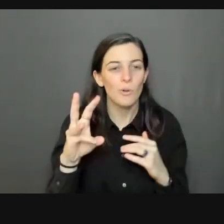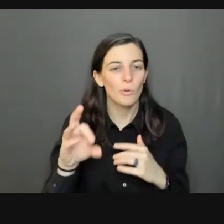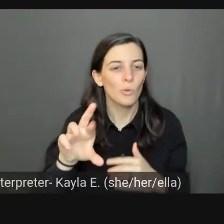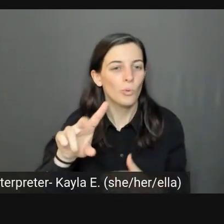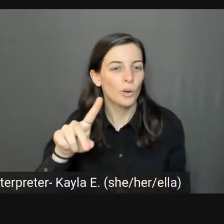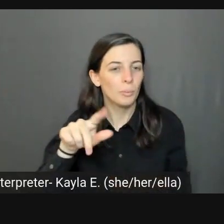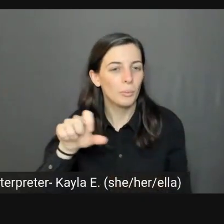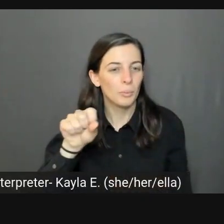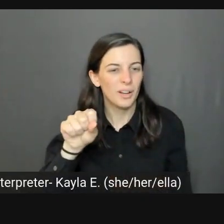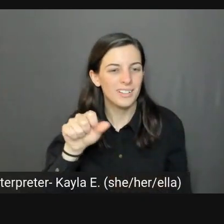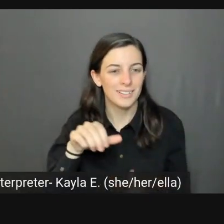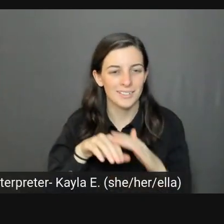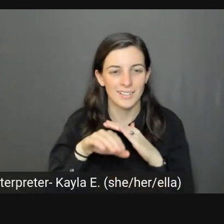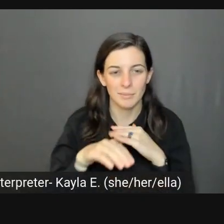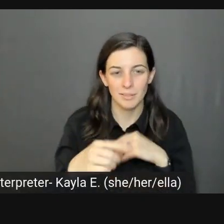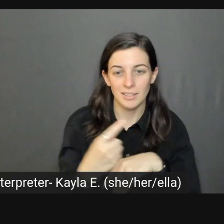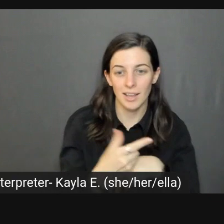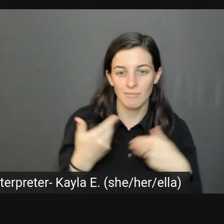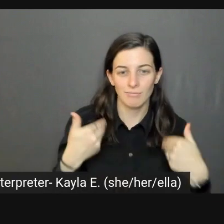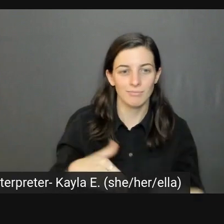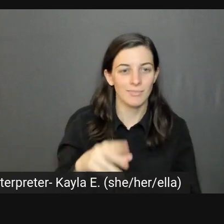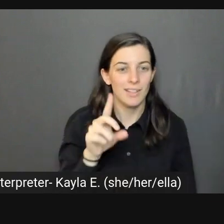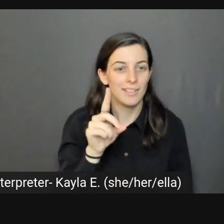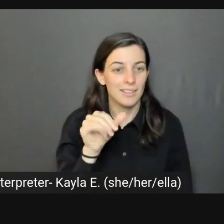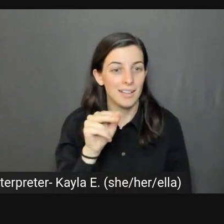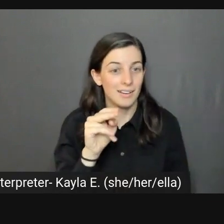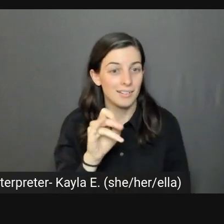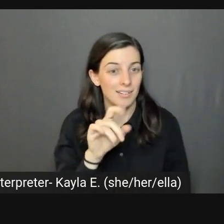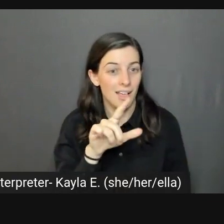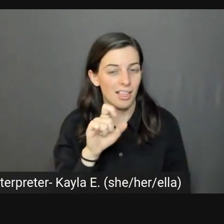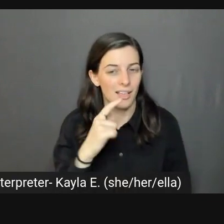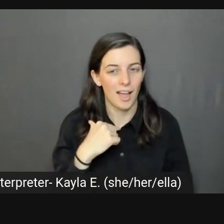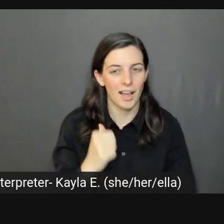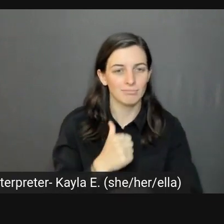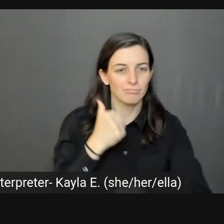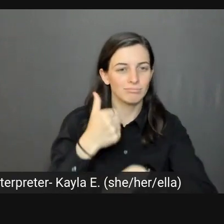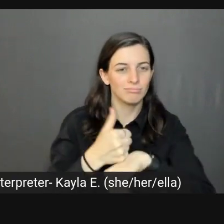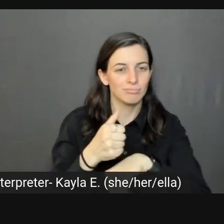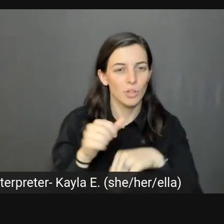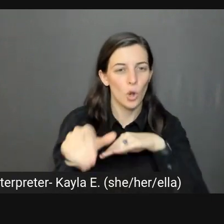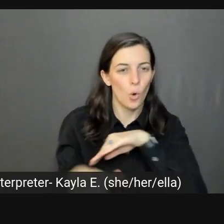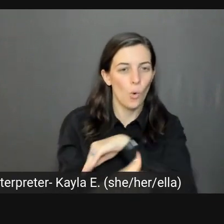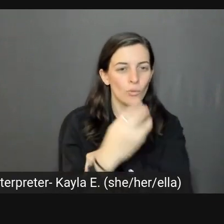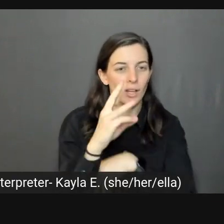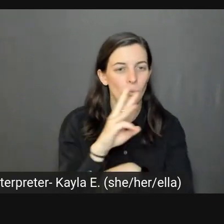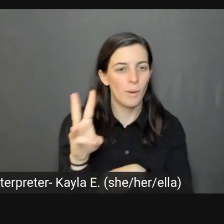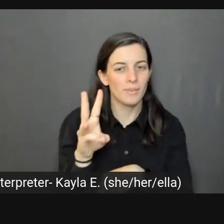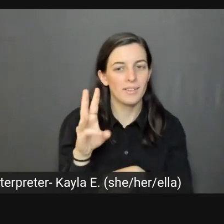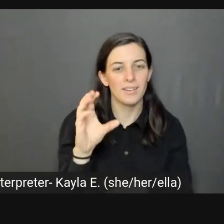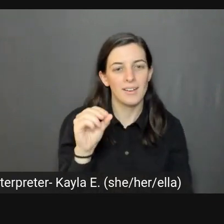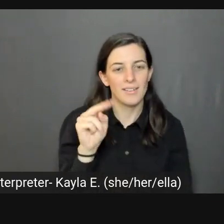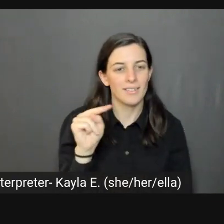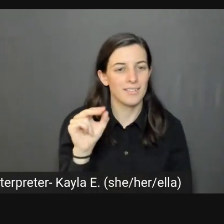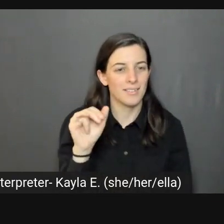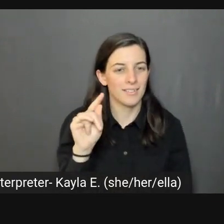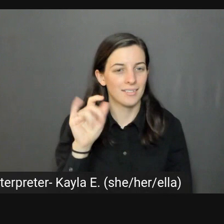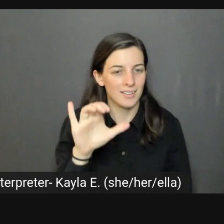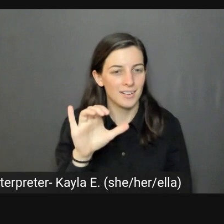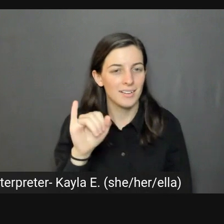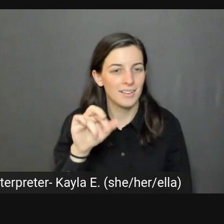My name is Danielle, and I'm the founder of Overnight Website and Kinetic Iris Web Development Studio.